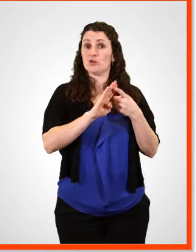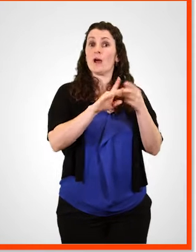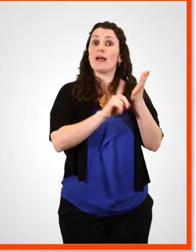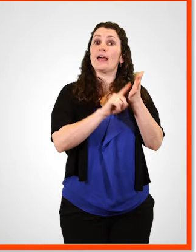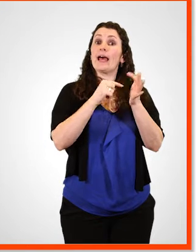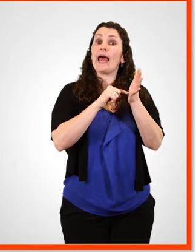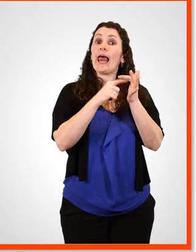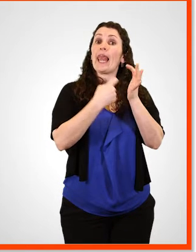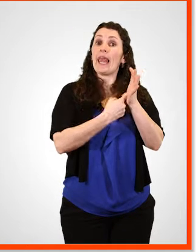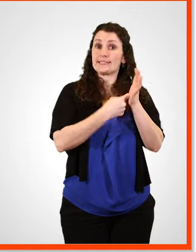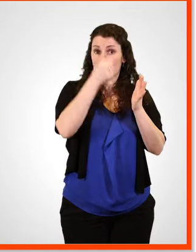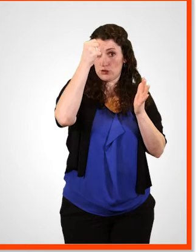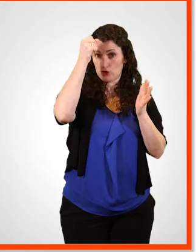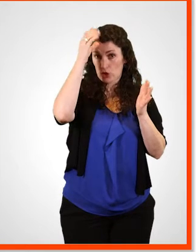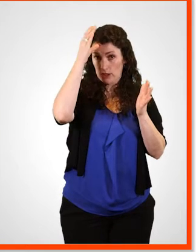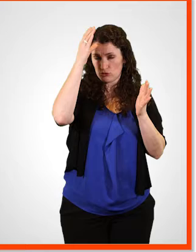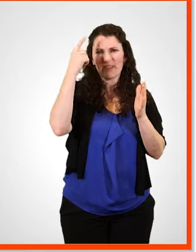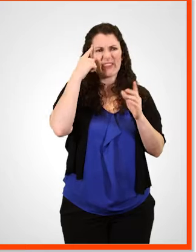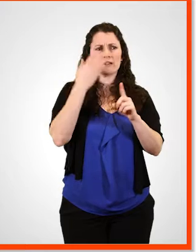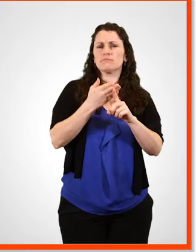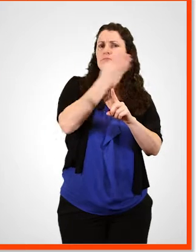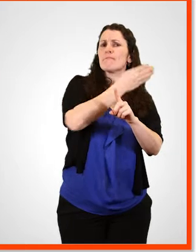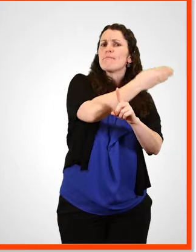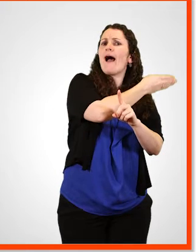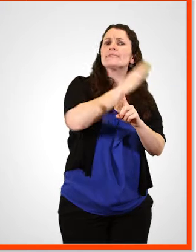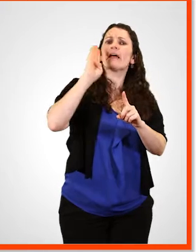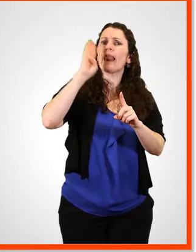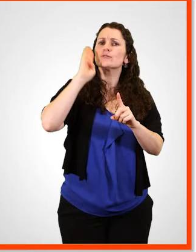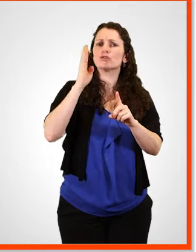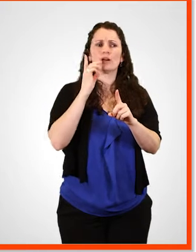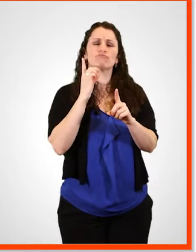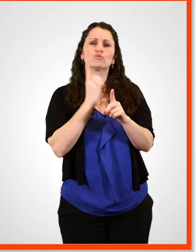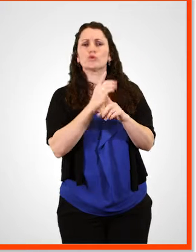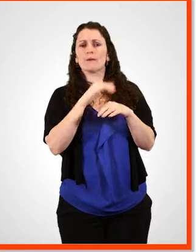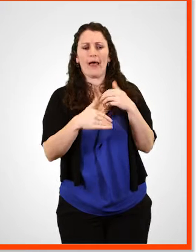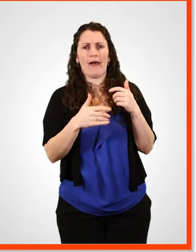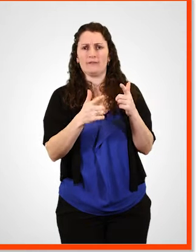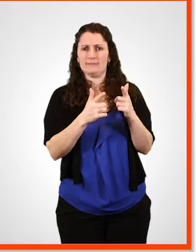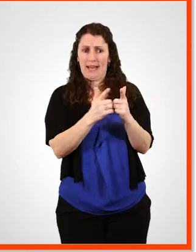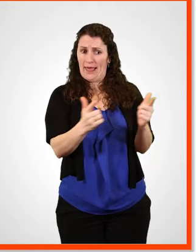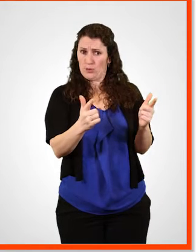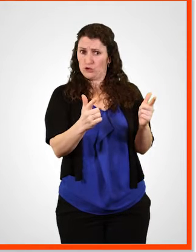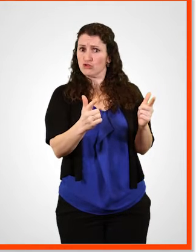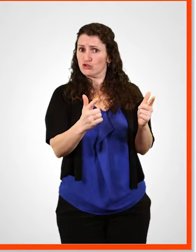to what we've been talking about in the last couple of lectures related to language, is somewhat of a language-related ability.